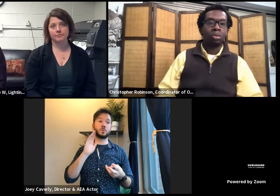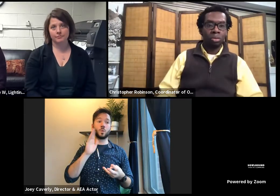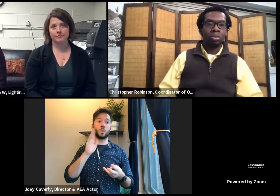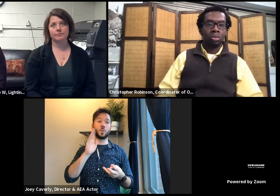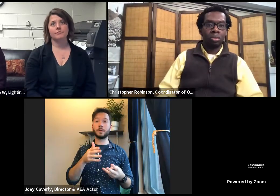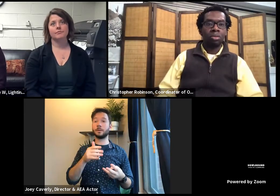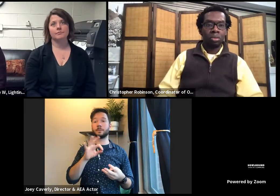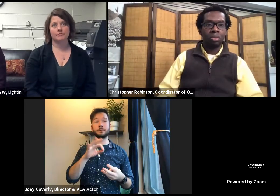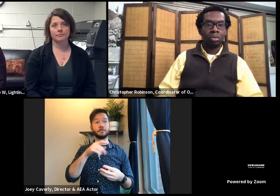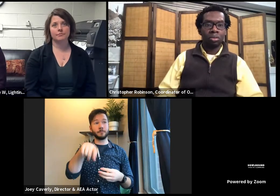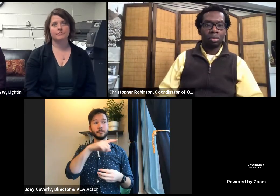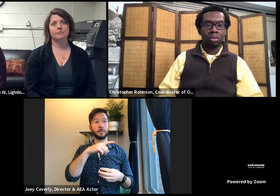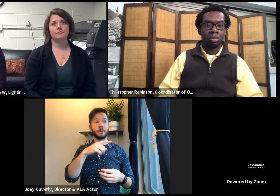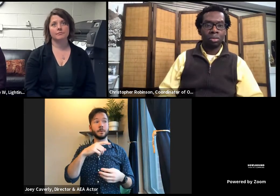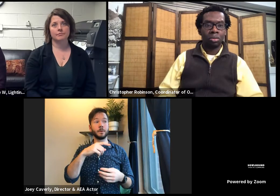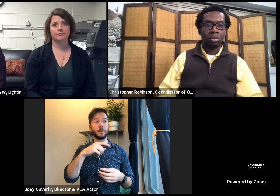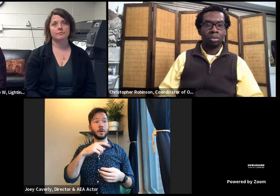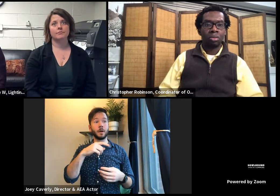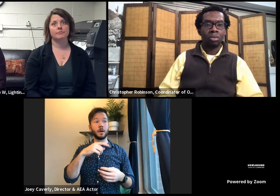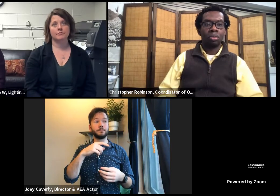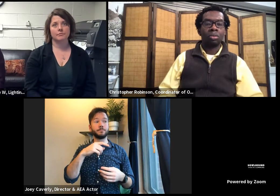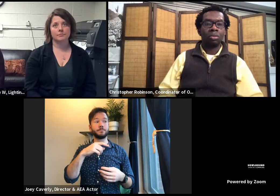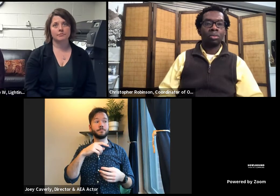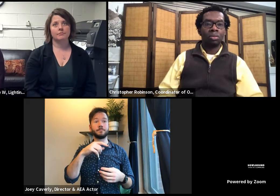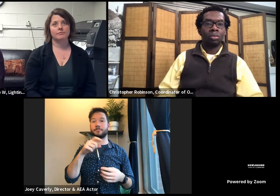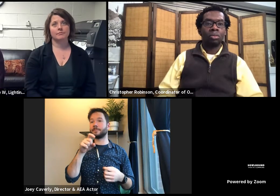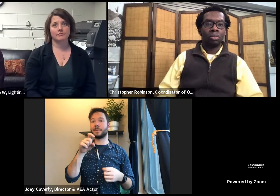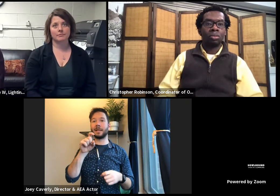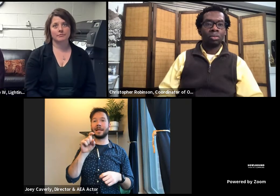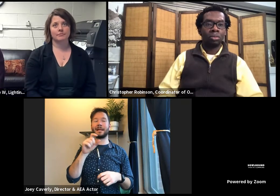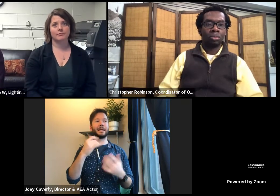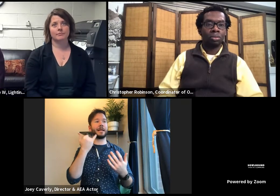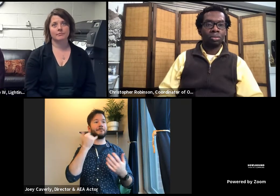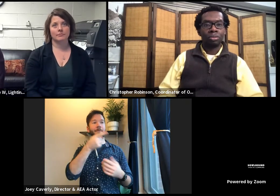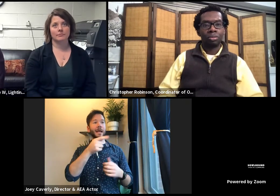The DASL will also help to oversee interpretive performances, working with the interpreting team.